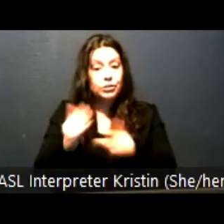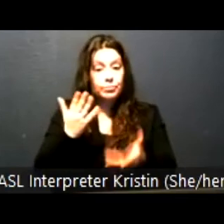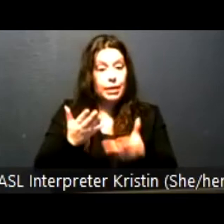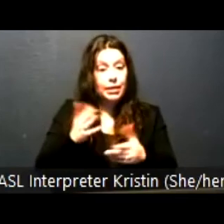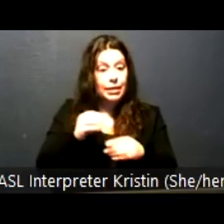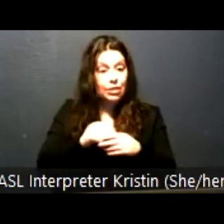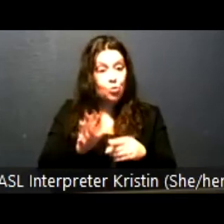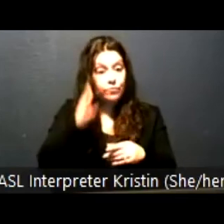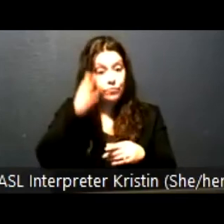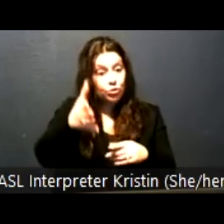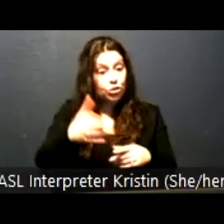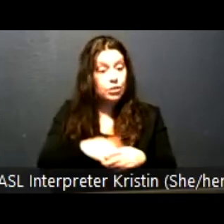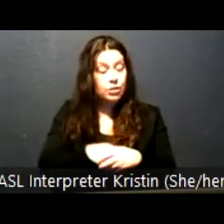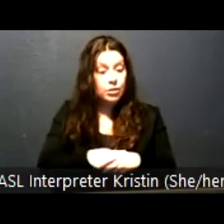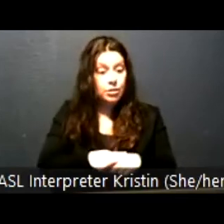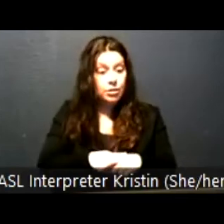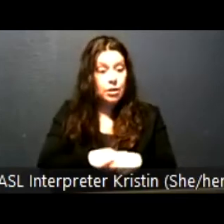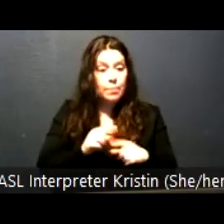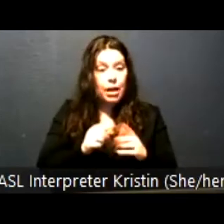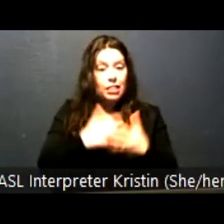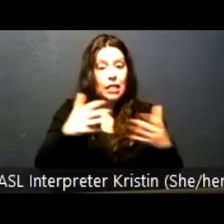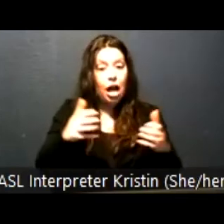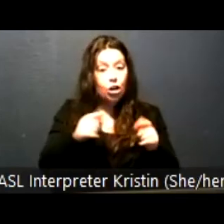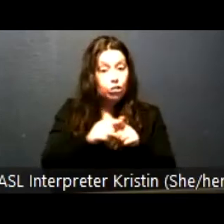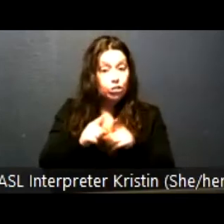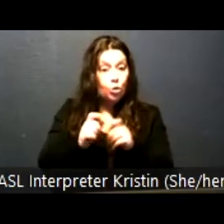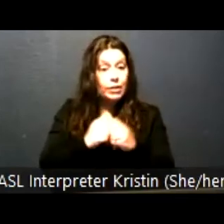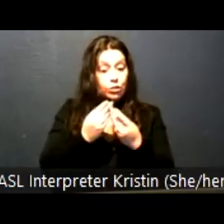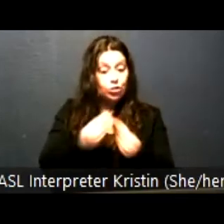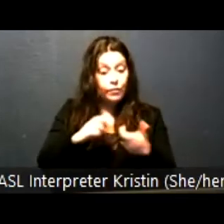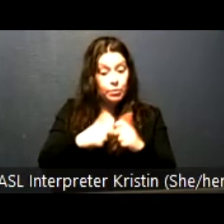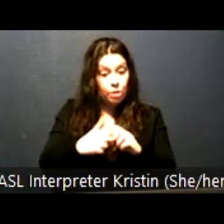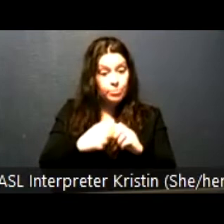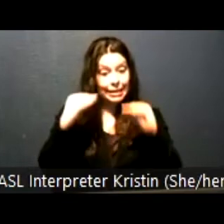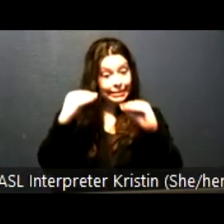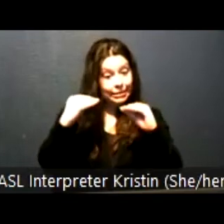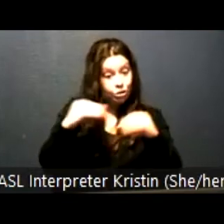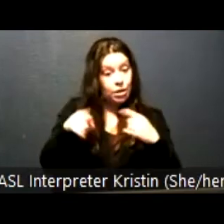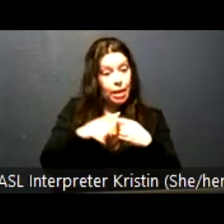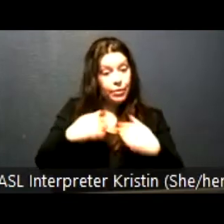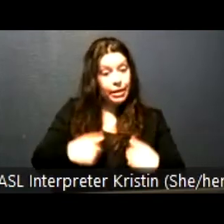for animals, but a lot with solving problems, teaching about animals, and working in the field as well,